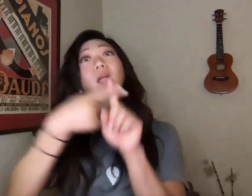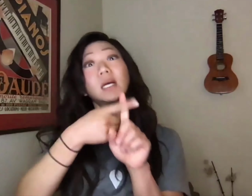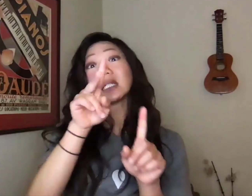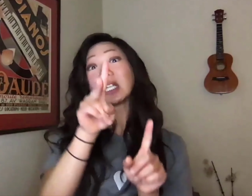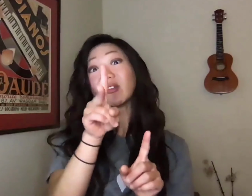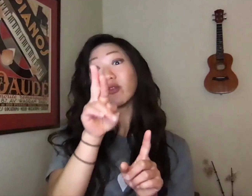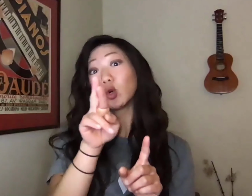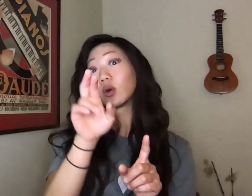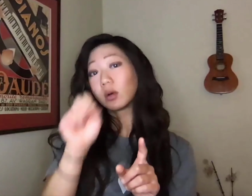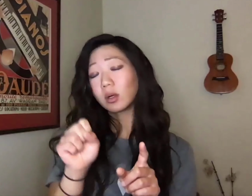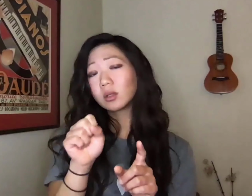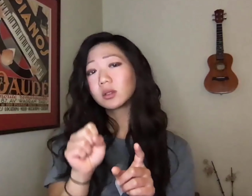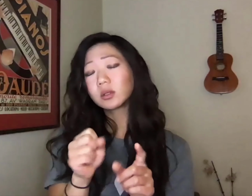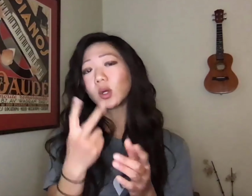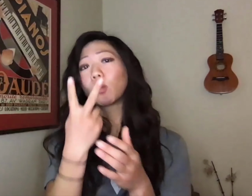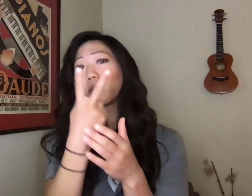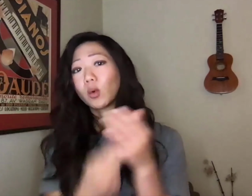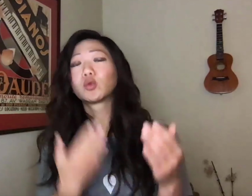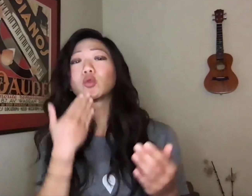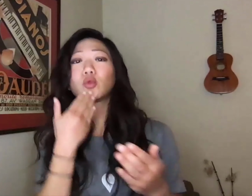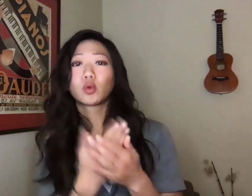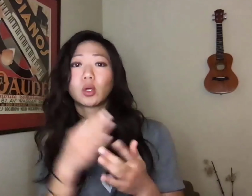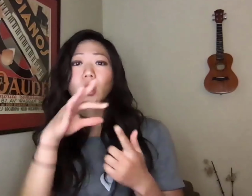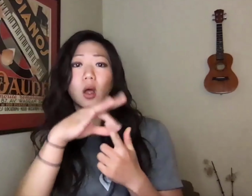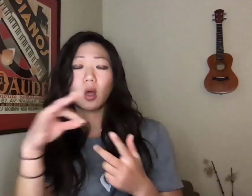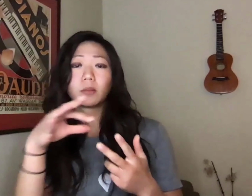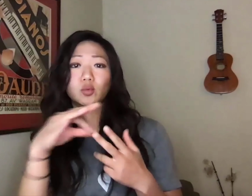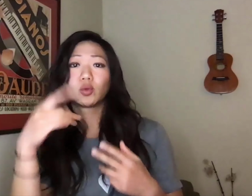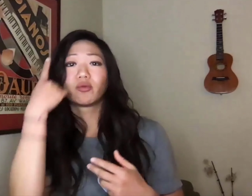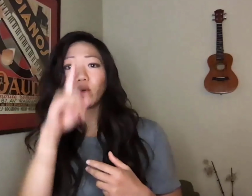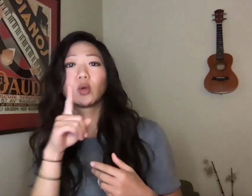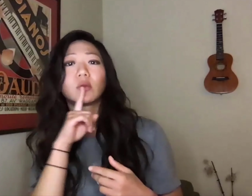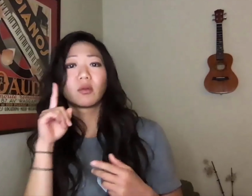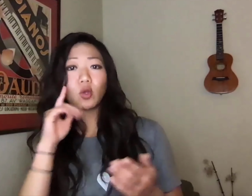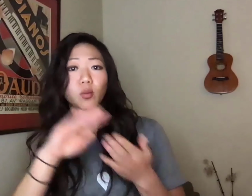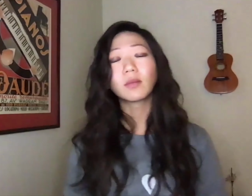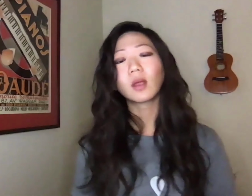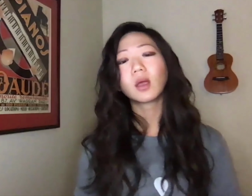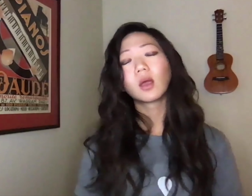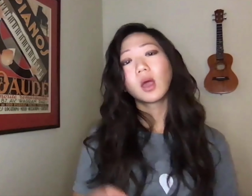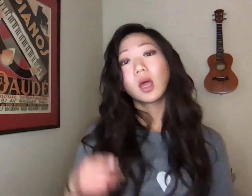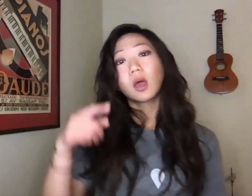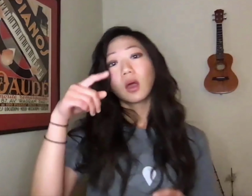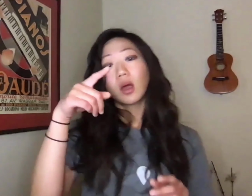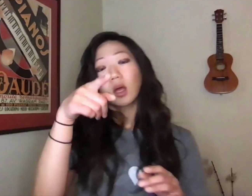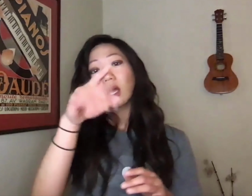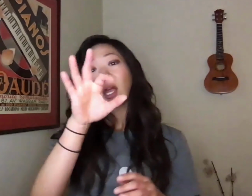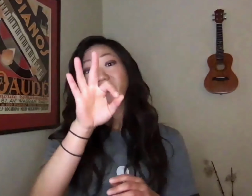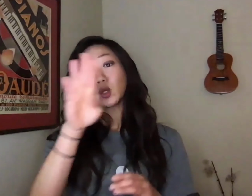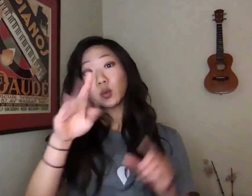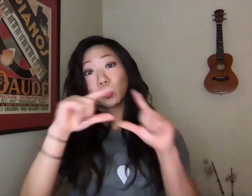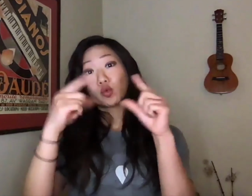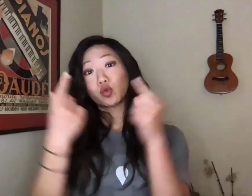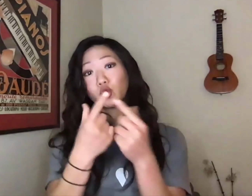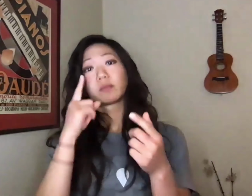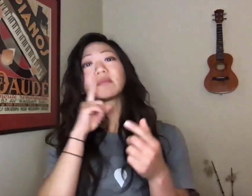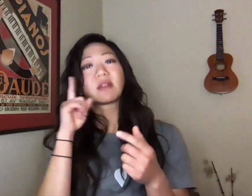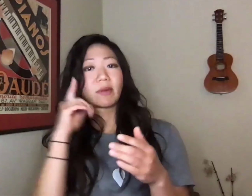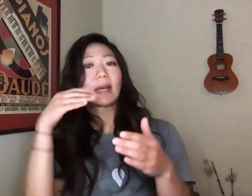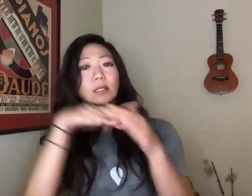VRS and texting options for the Deaf community in case of emergencies. We invite you to join our Facebook group